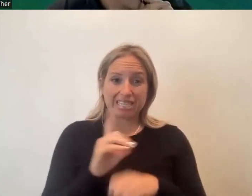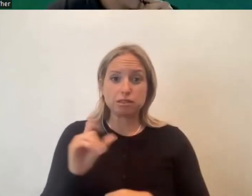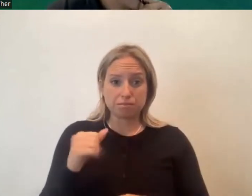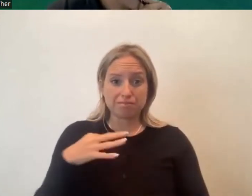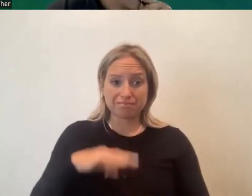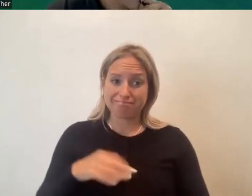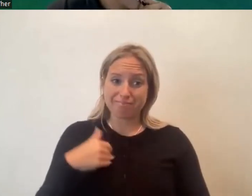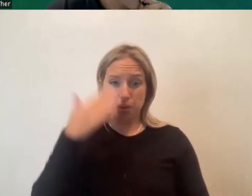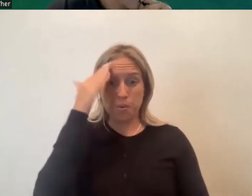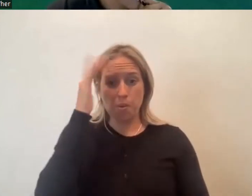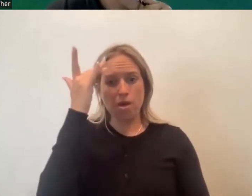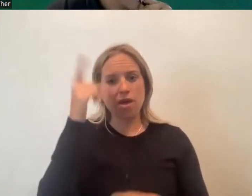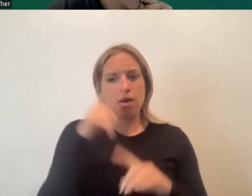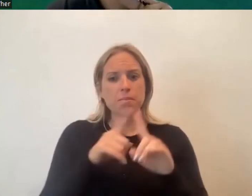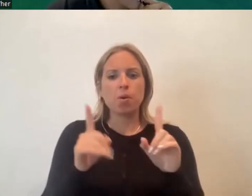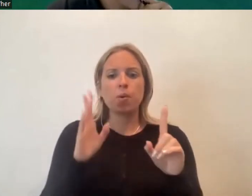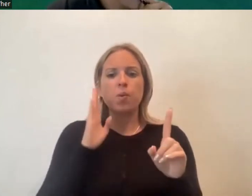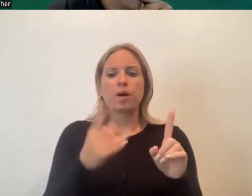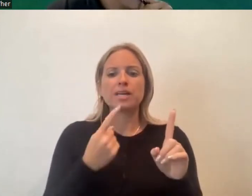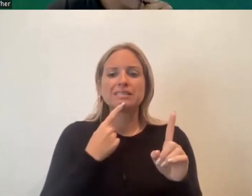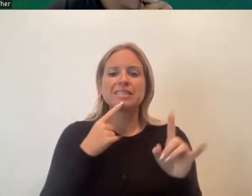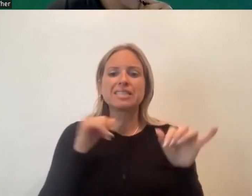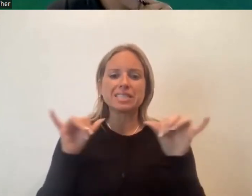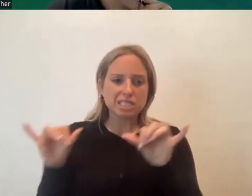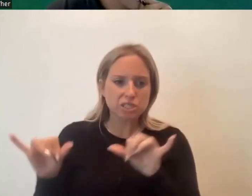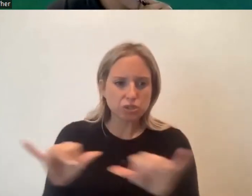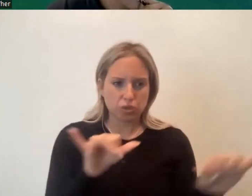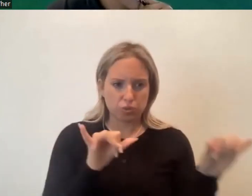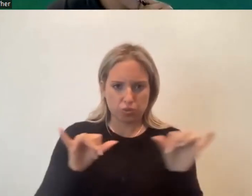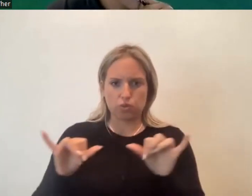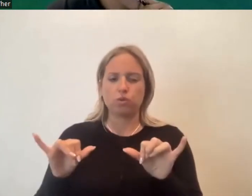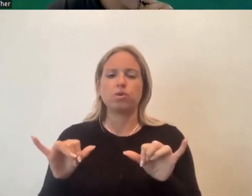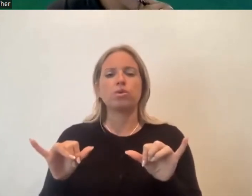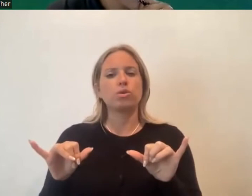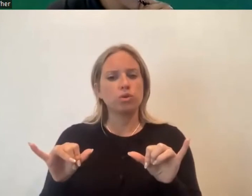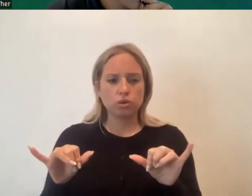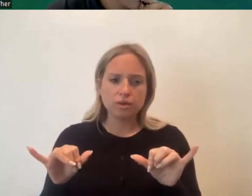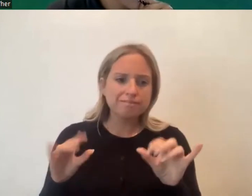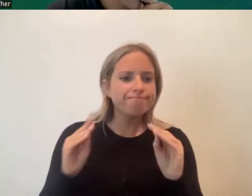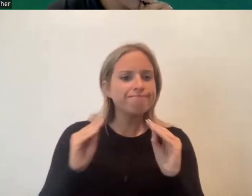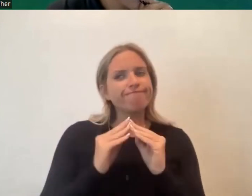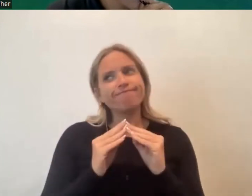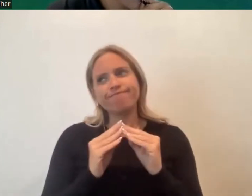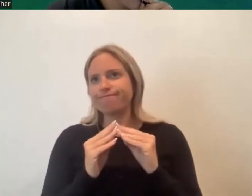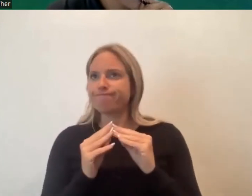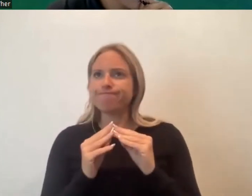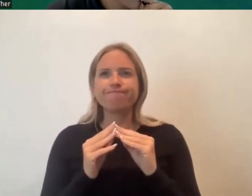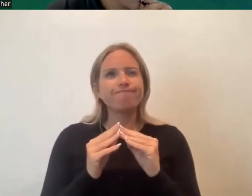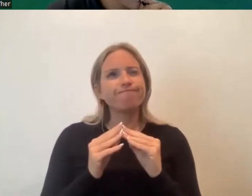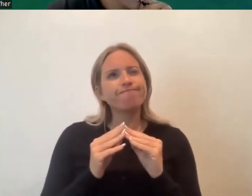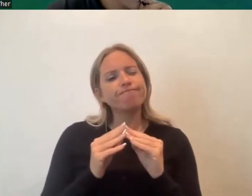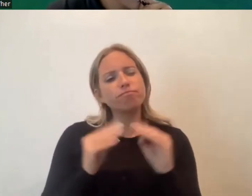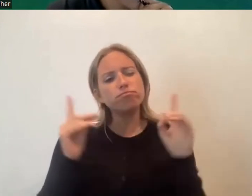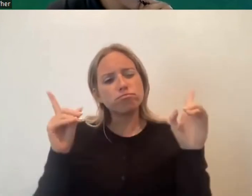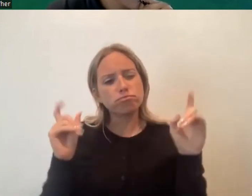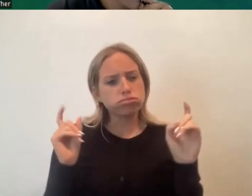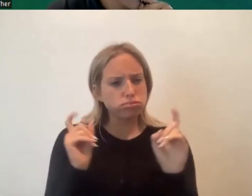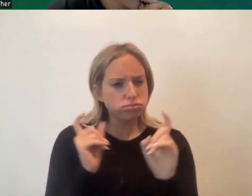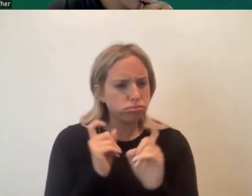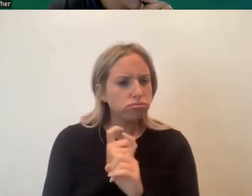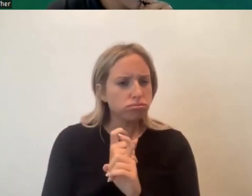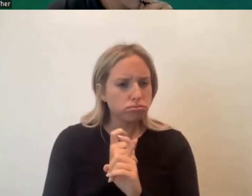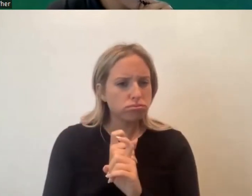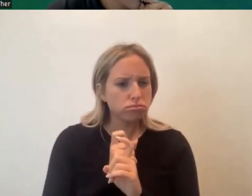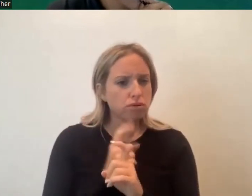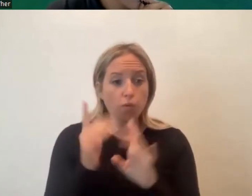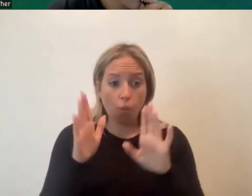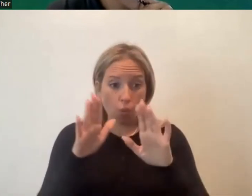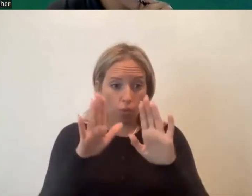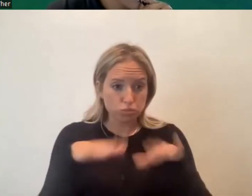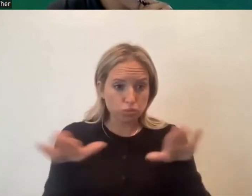I'll just say that the standard is a little more complex for kids often than when you